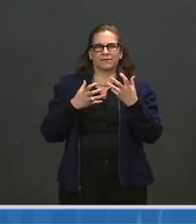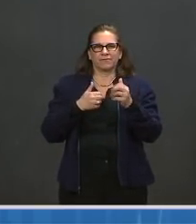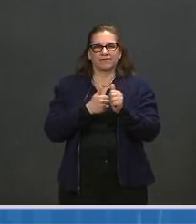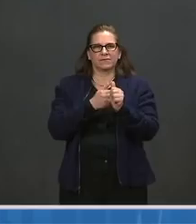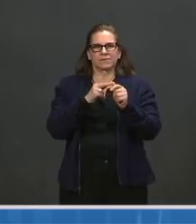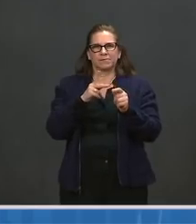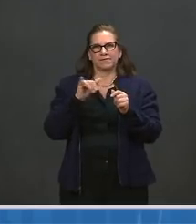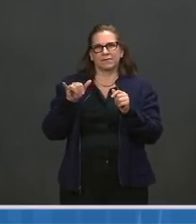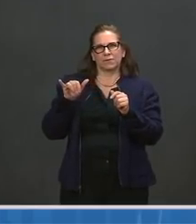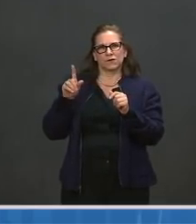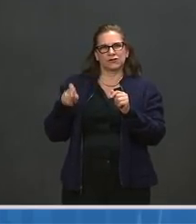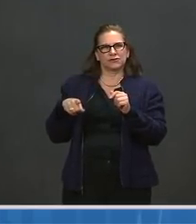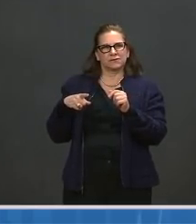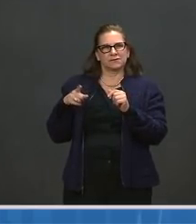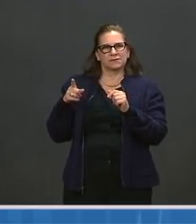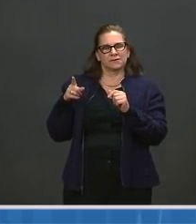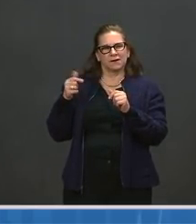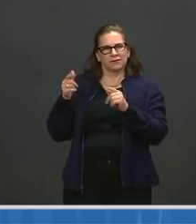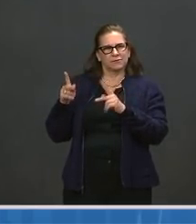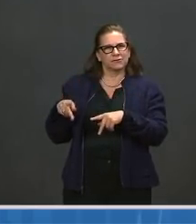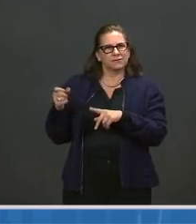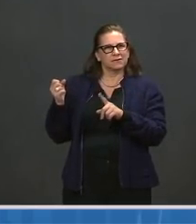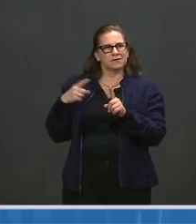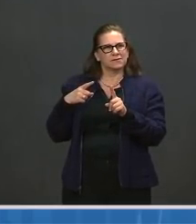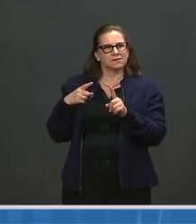Since April 1st is the end of next week,